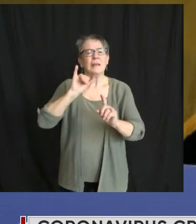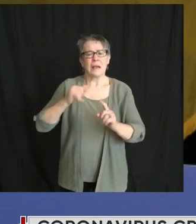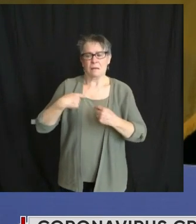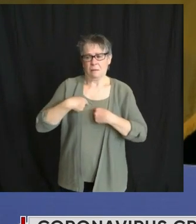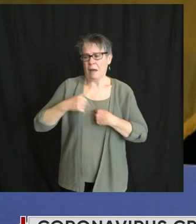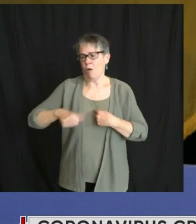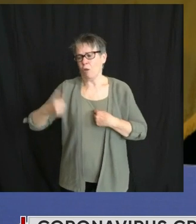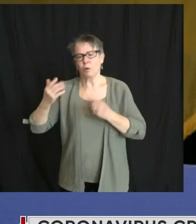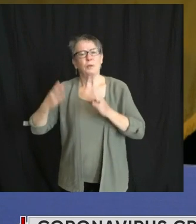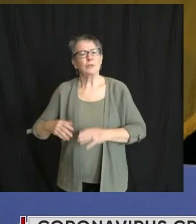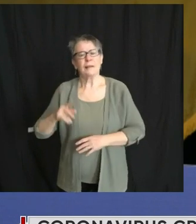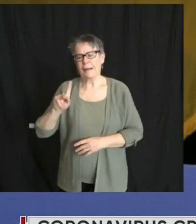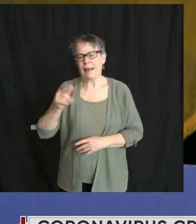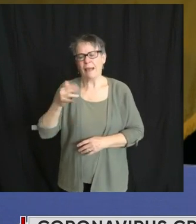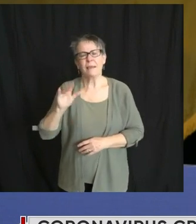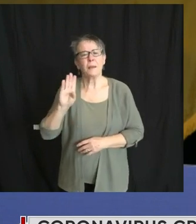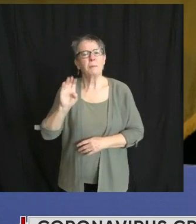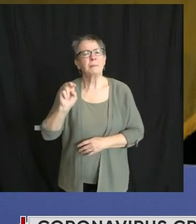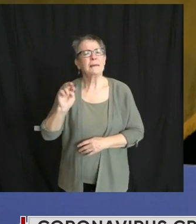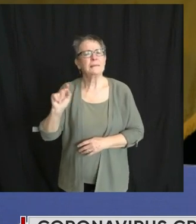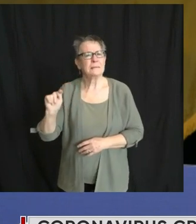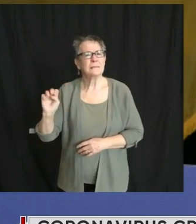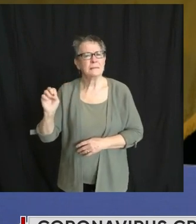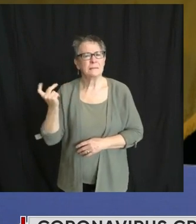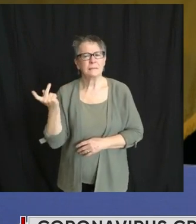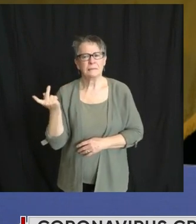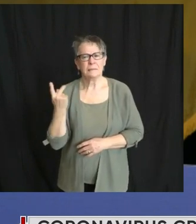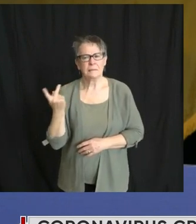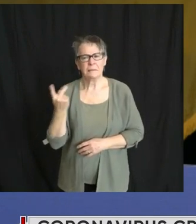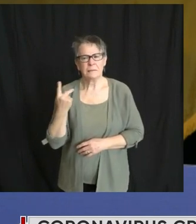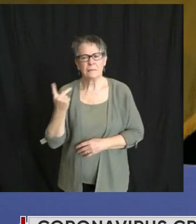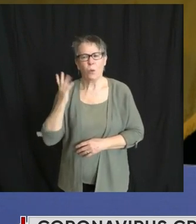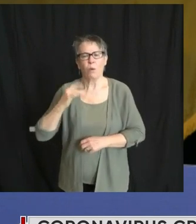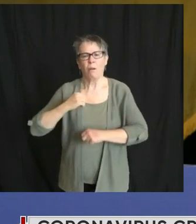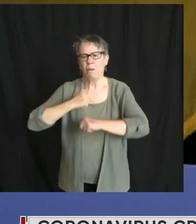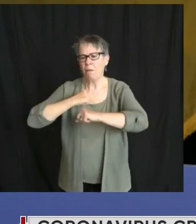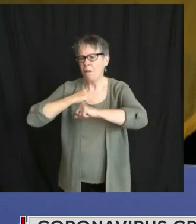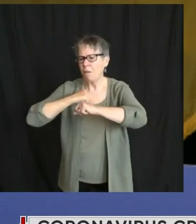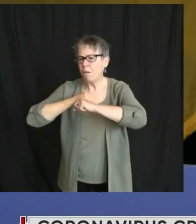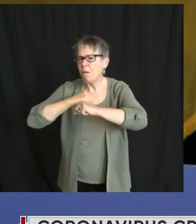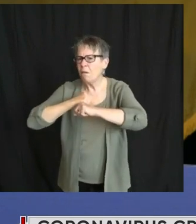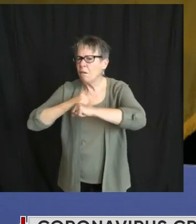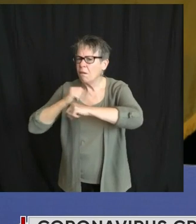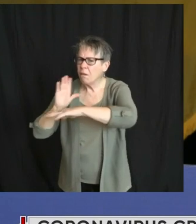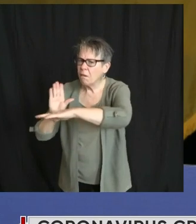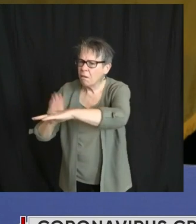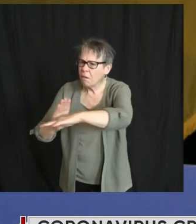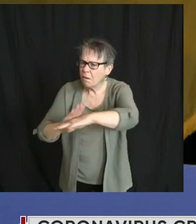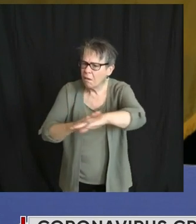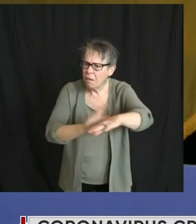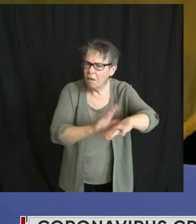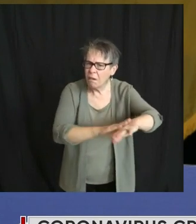THE PUBLIC THAT IF YOU ARE EXPERIENCING SIGNS AND SYMPTOMS THAT COULD BE A HEART ATTACK OR A STROKE OR UNRELENTING